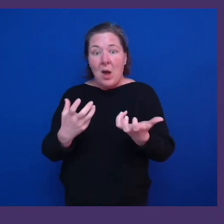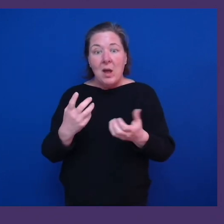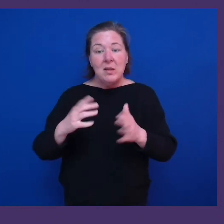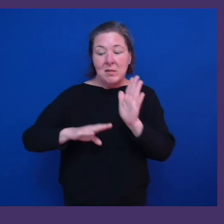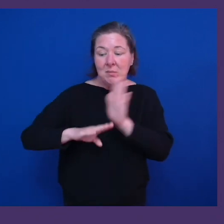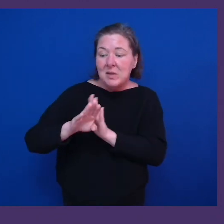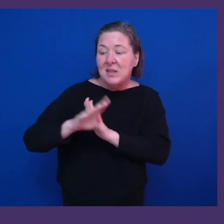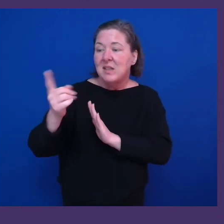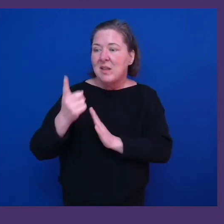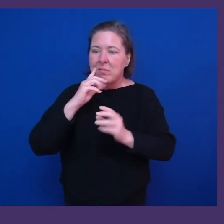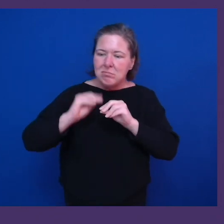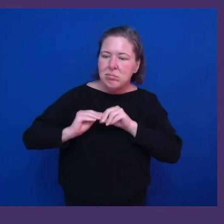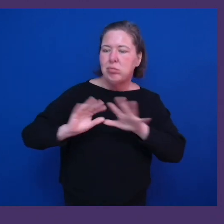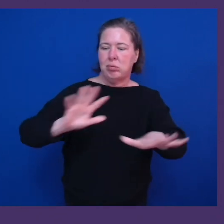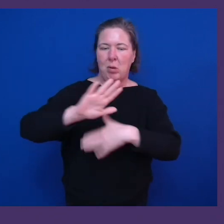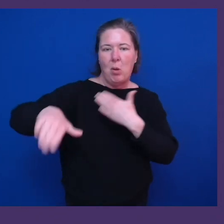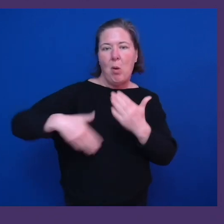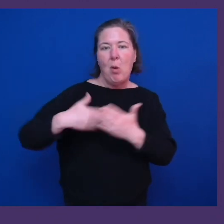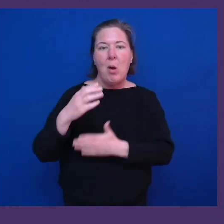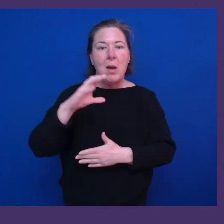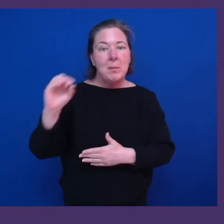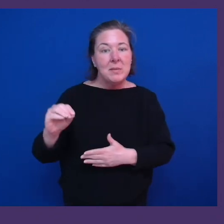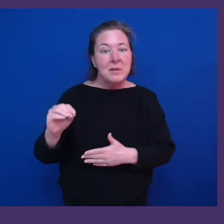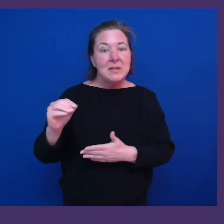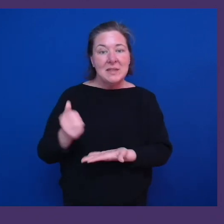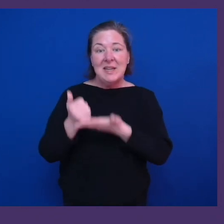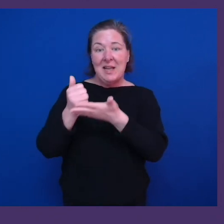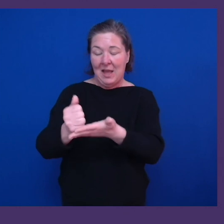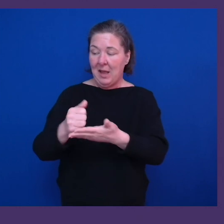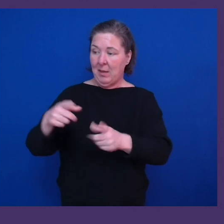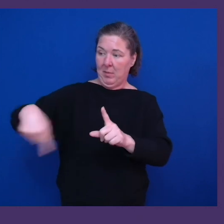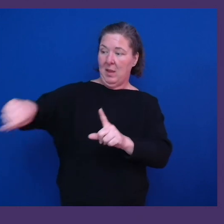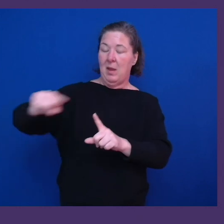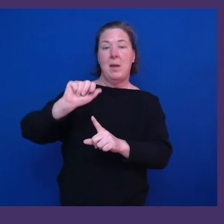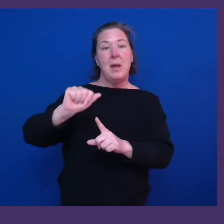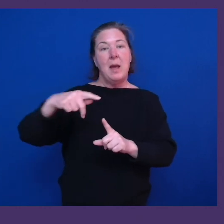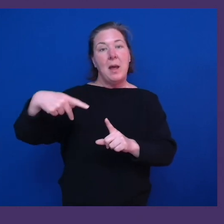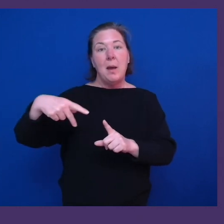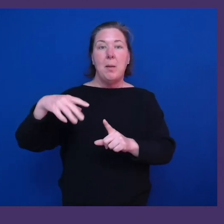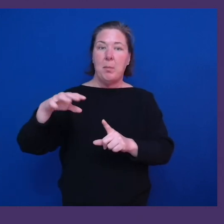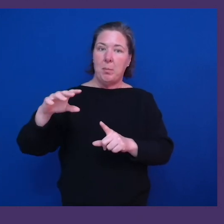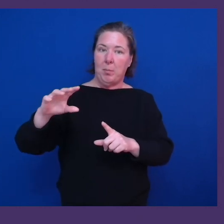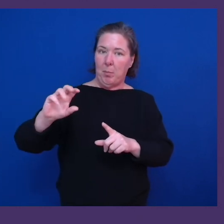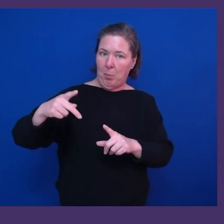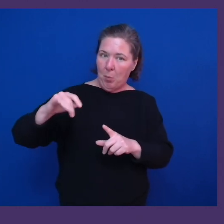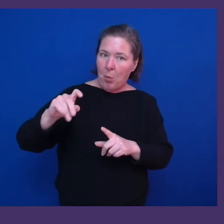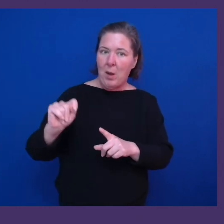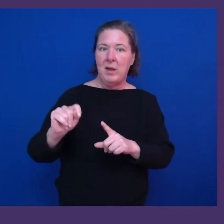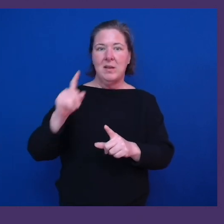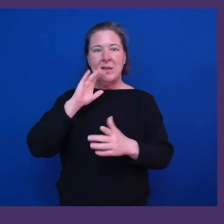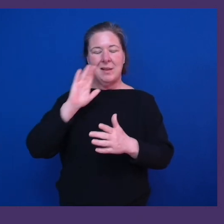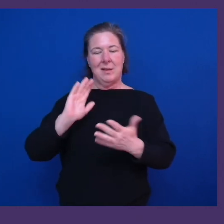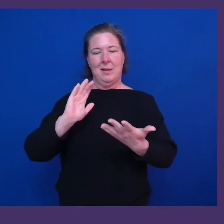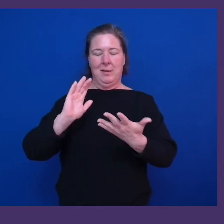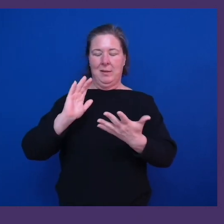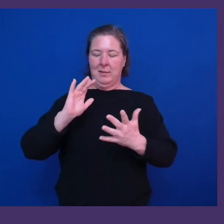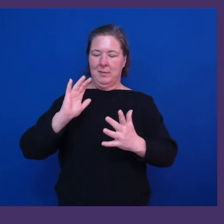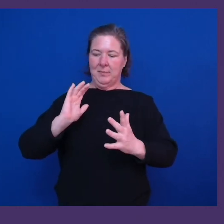at AvePoint, keeping that sort of as our grounding goal and kind of led us through our journey